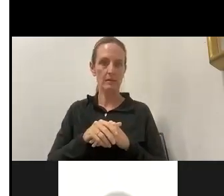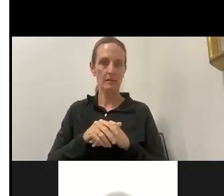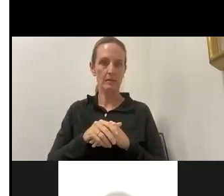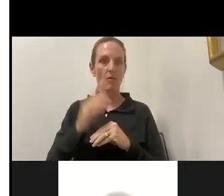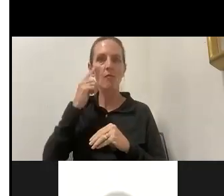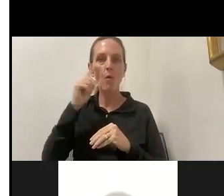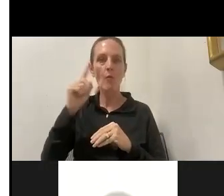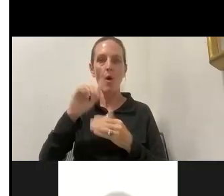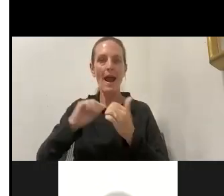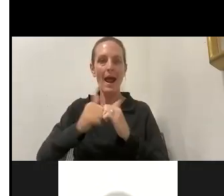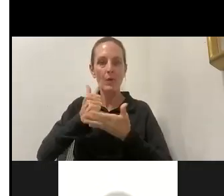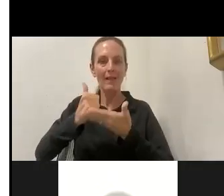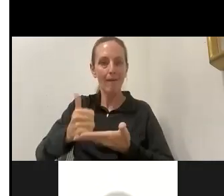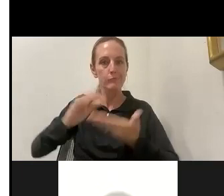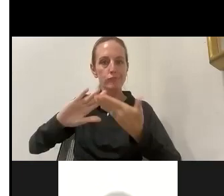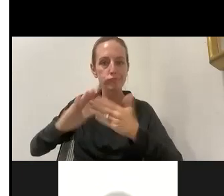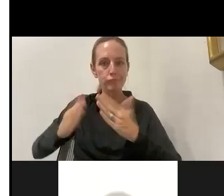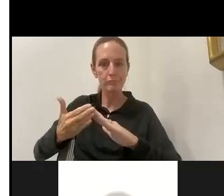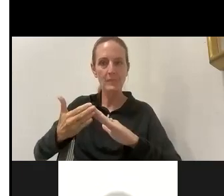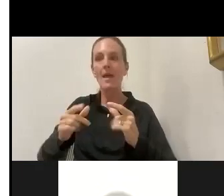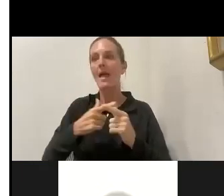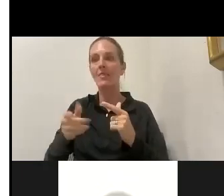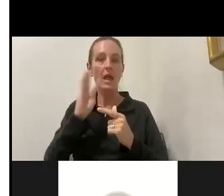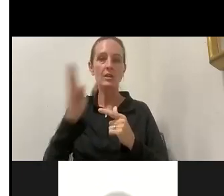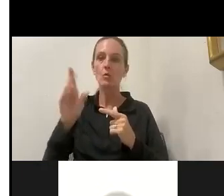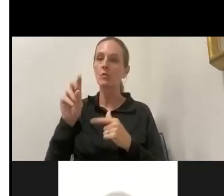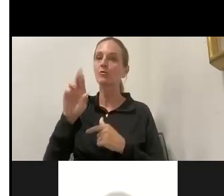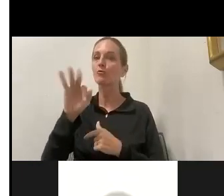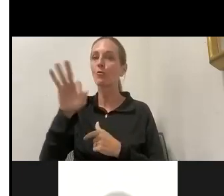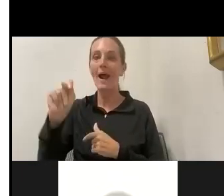And then you’re going to draft. Draft, draft, draft that story so it is easy to understand,